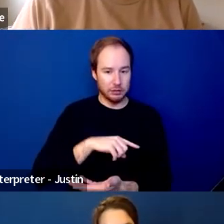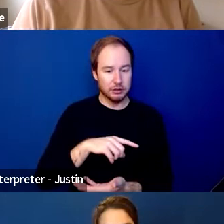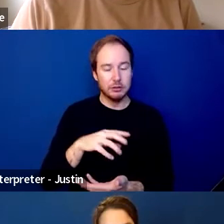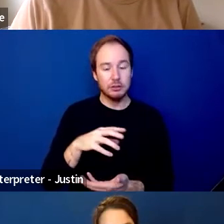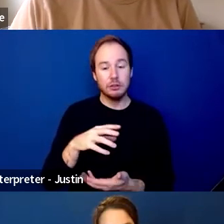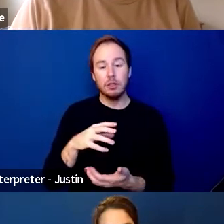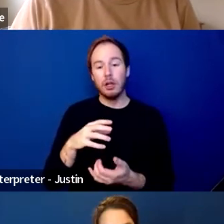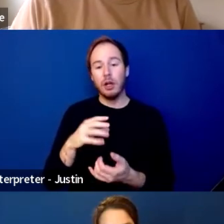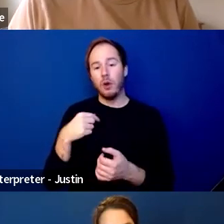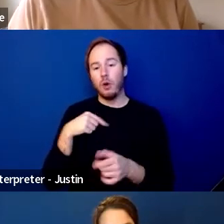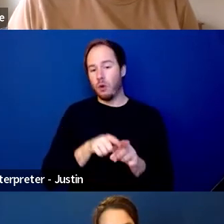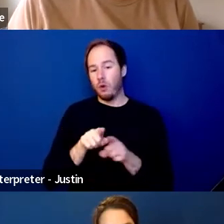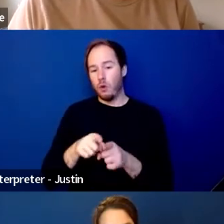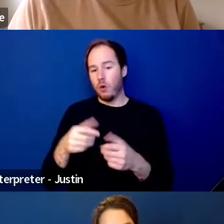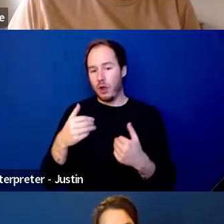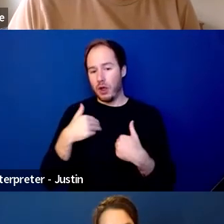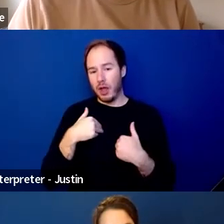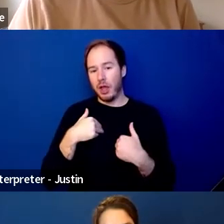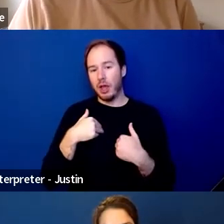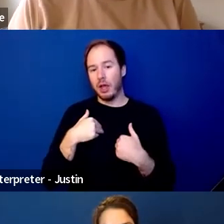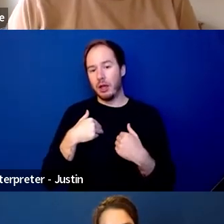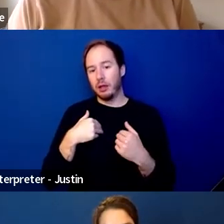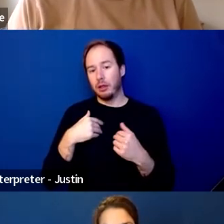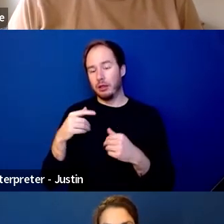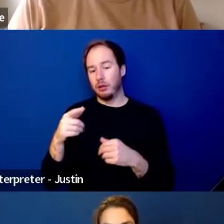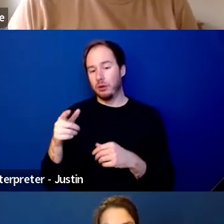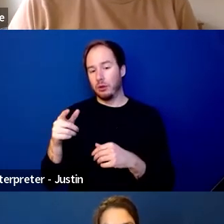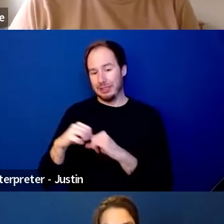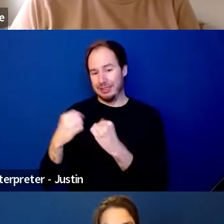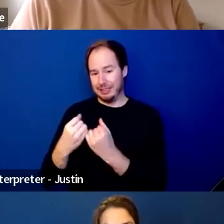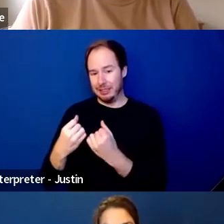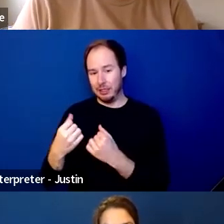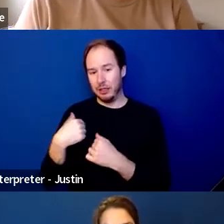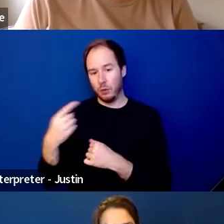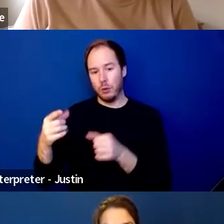we have a member of our team who is a community health worker.